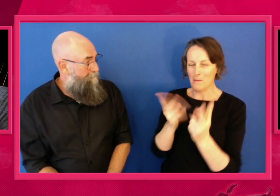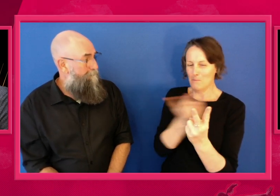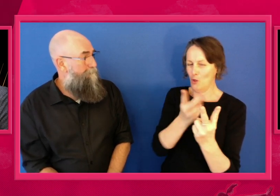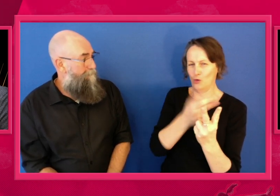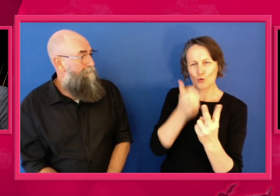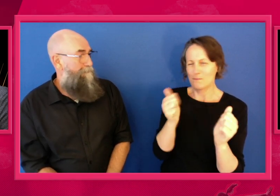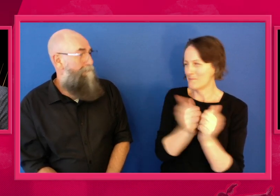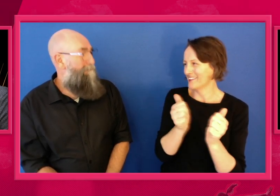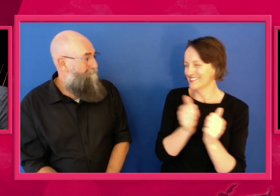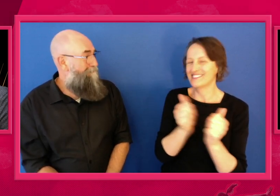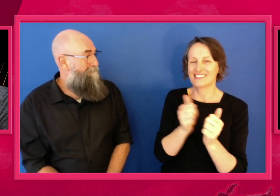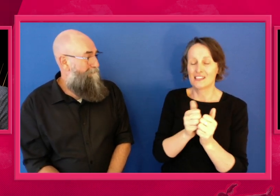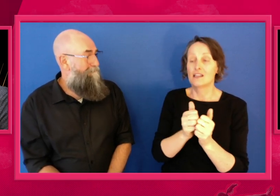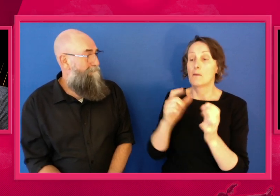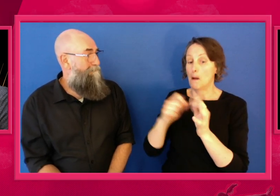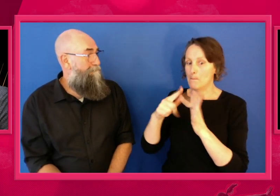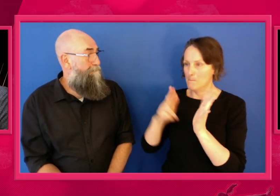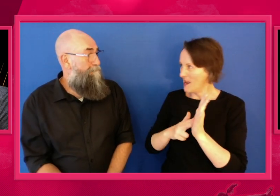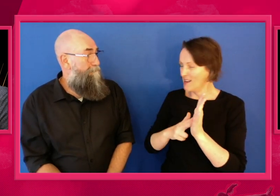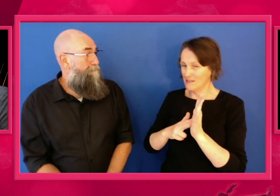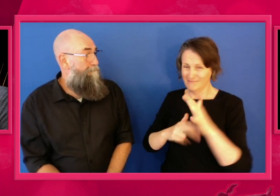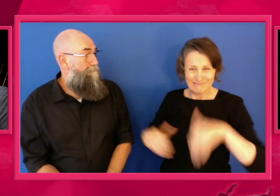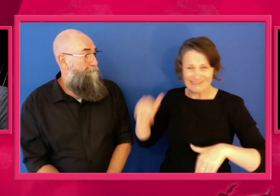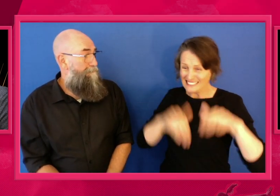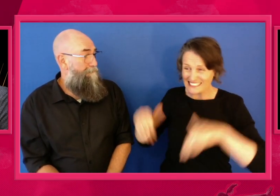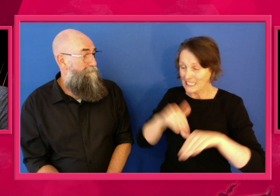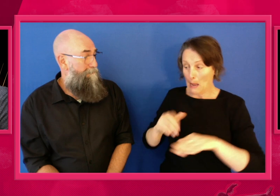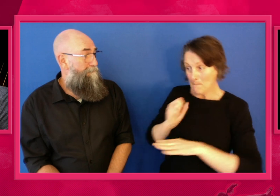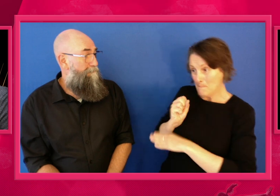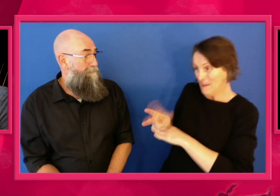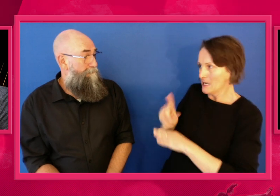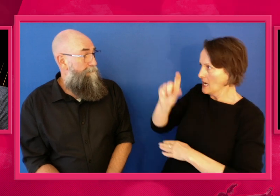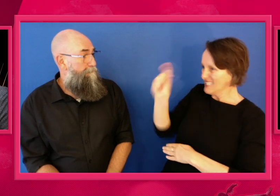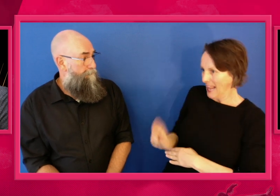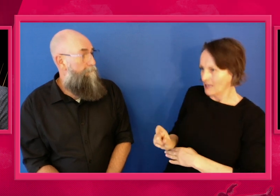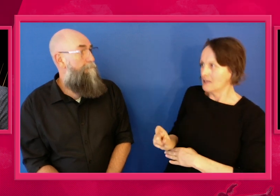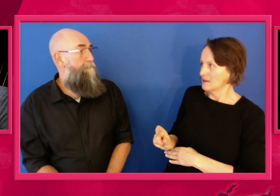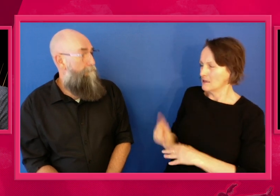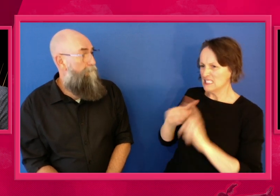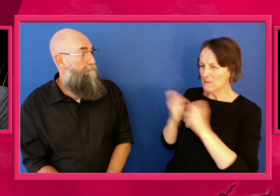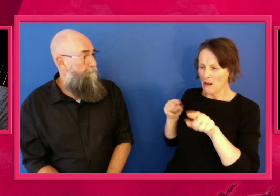pool, but he held off the Italian team, the Italian sprinter was coming at him so fast